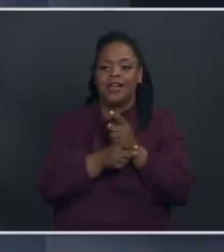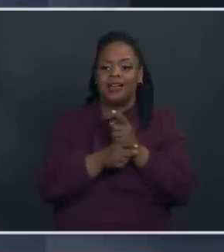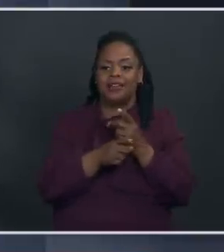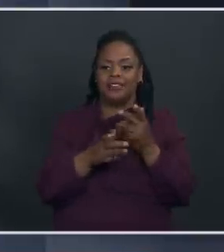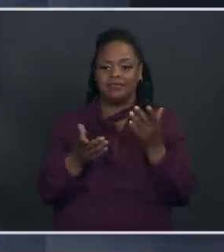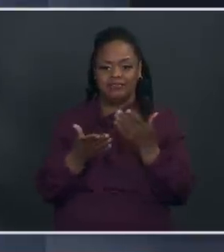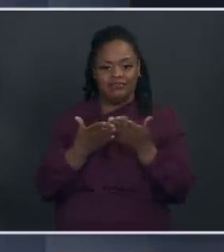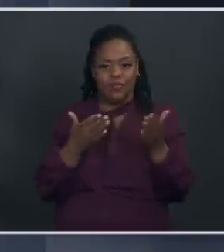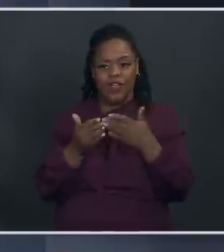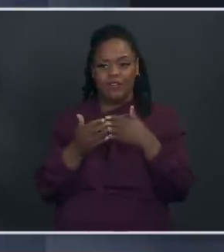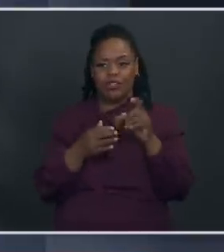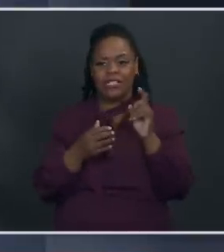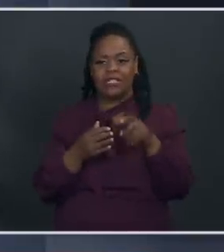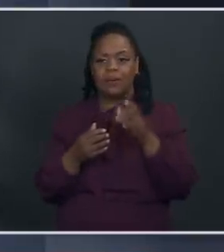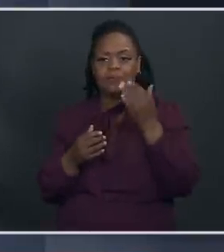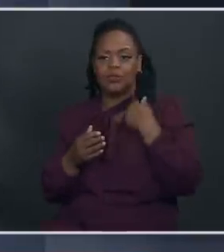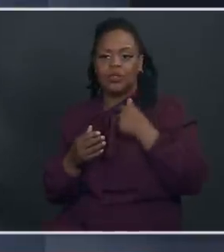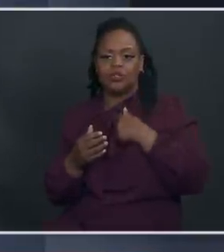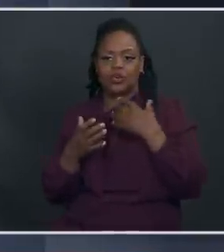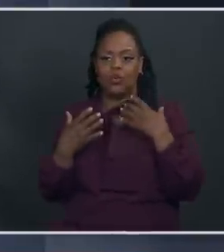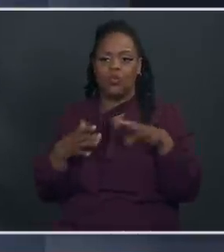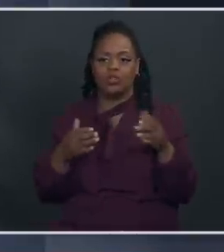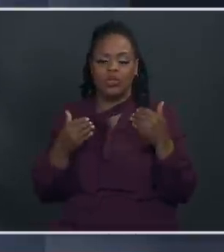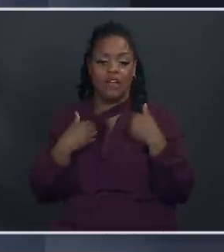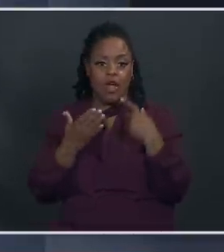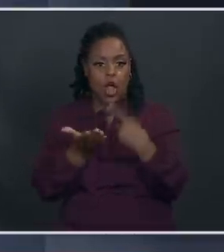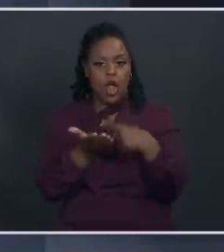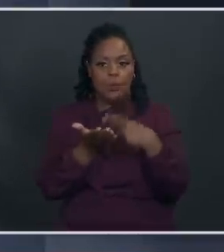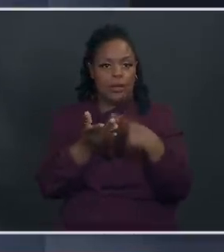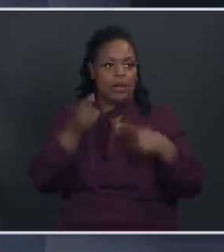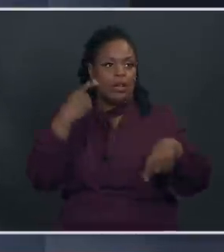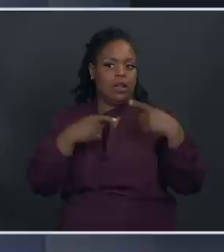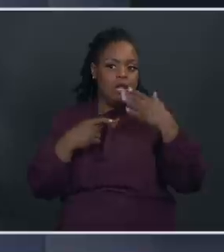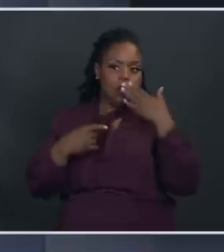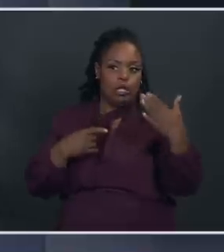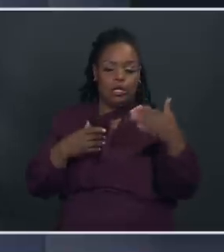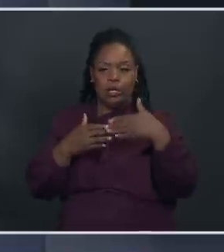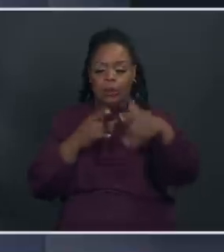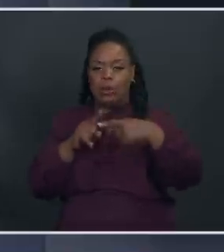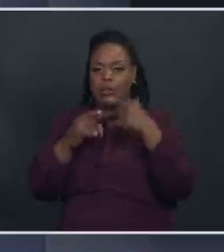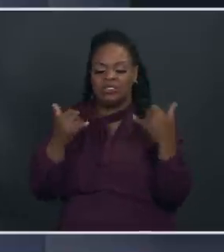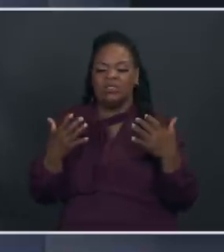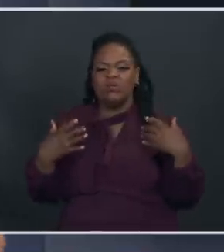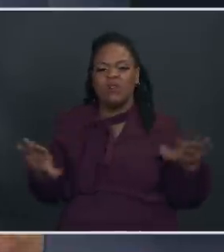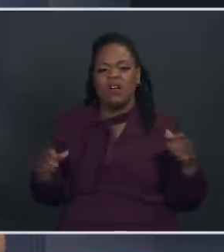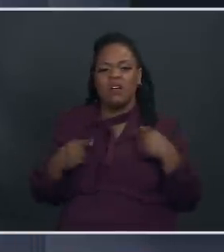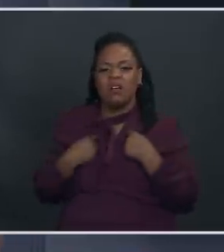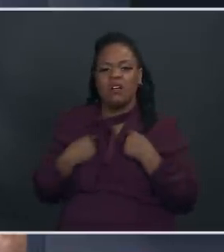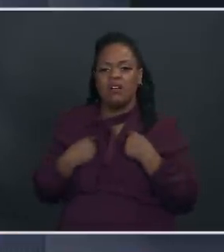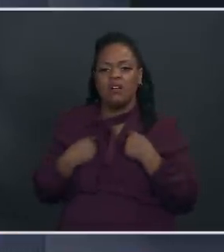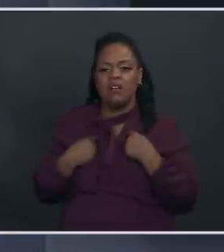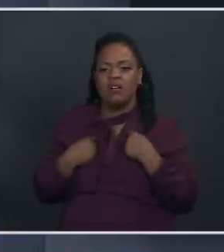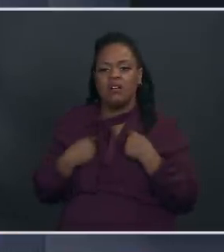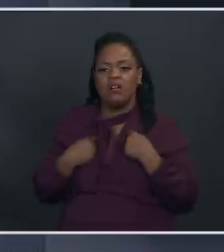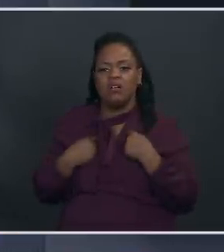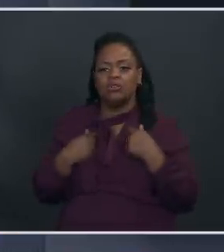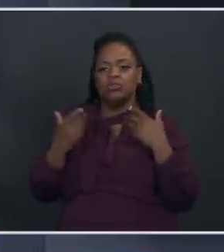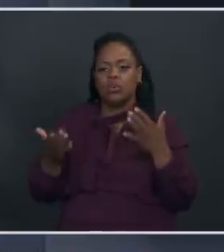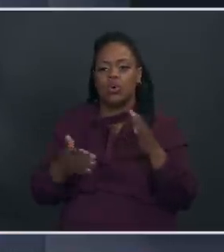about why schools are not reopened. So this goes back to the argument that our team has been making, and all of these calls and engagements and meetings